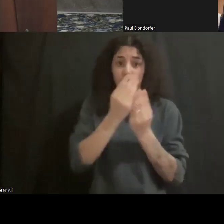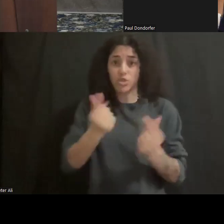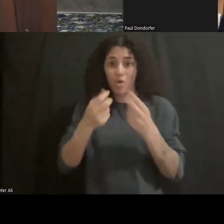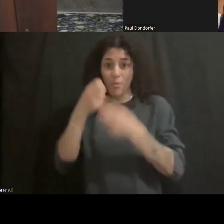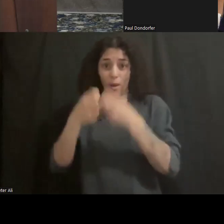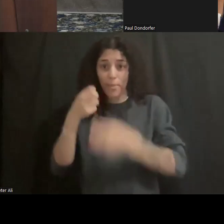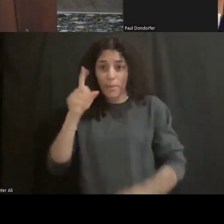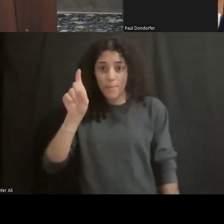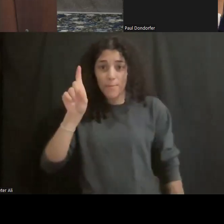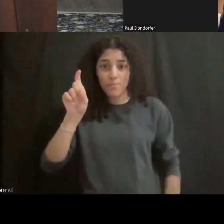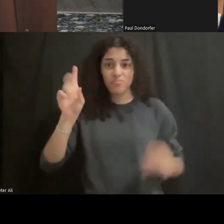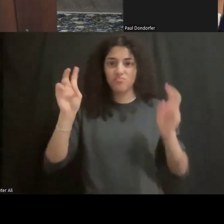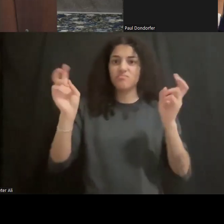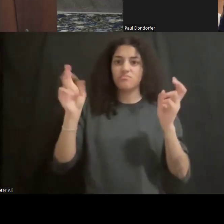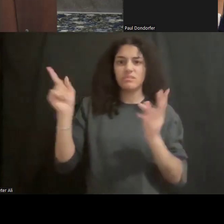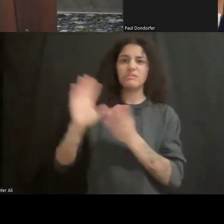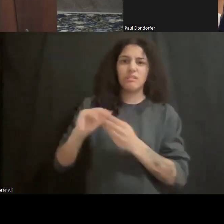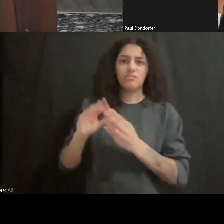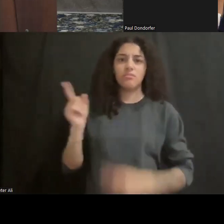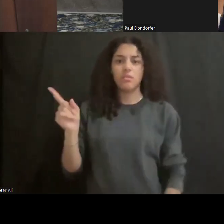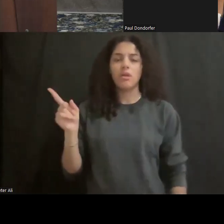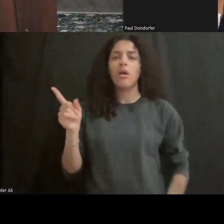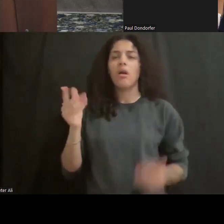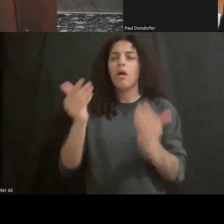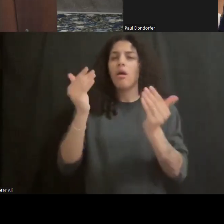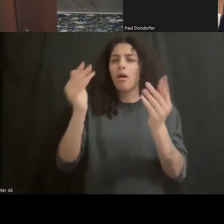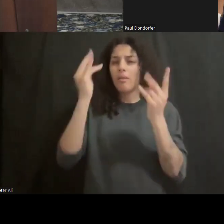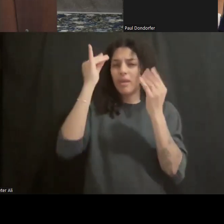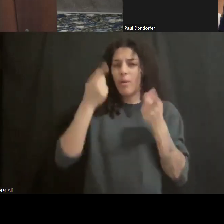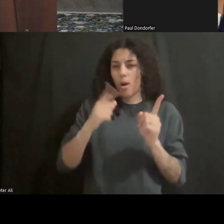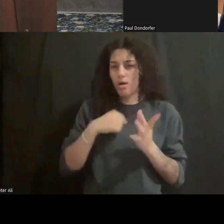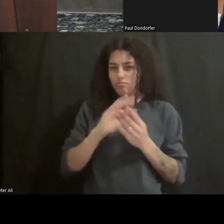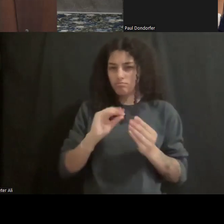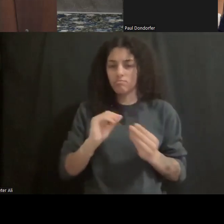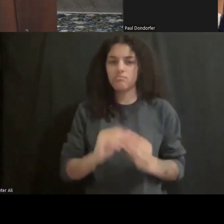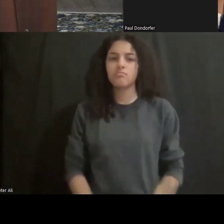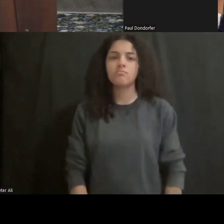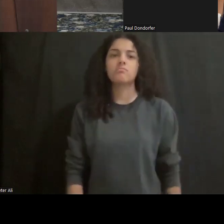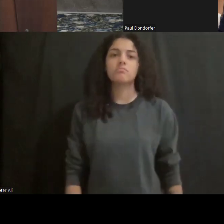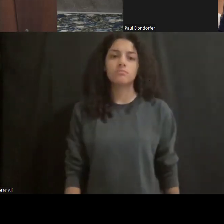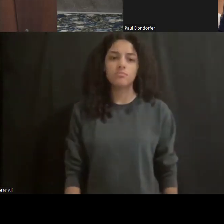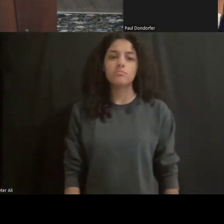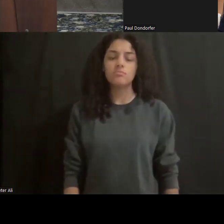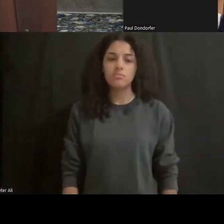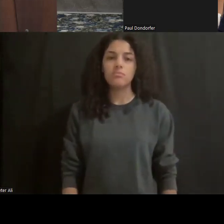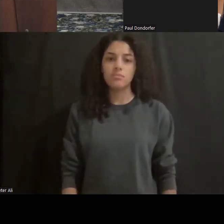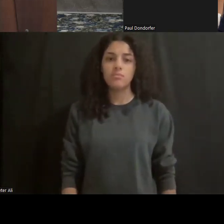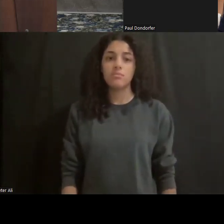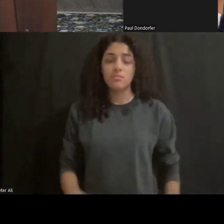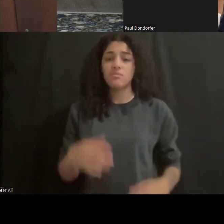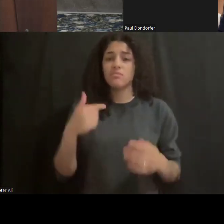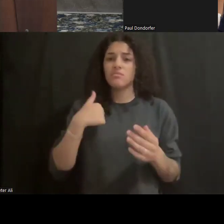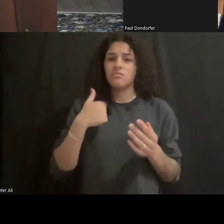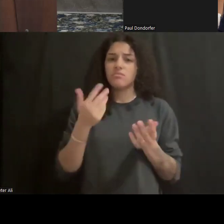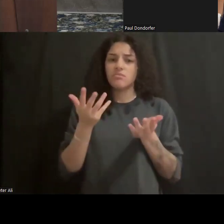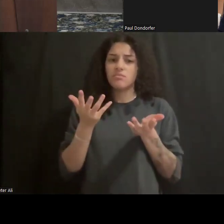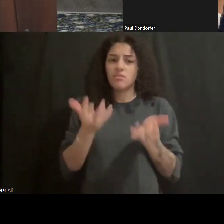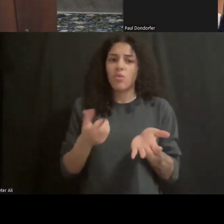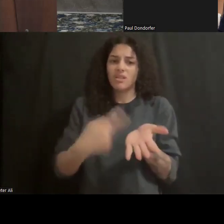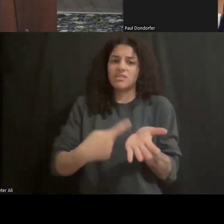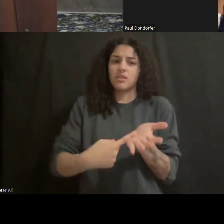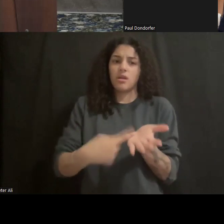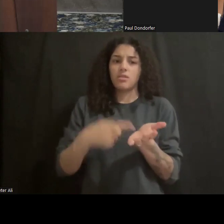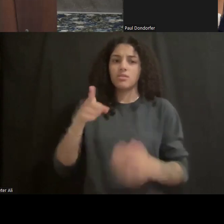that thought in mind let's put to one side the breathtaking absurdity of Sandra Doyle of all